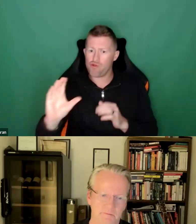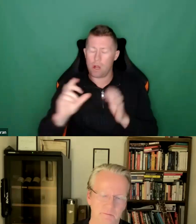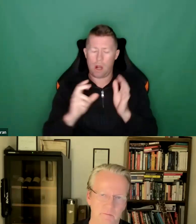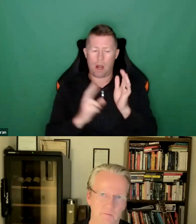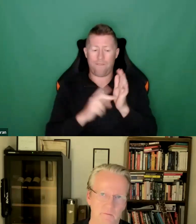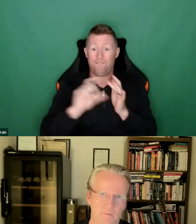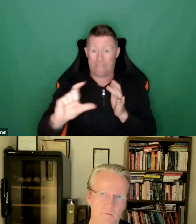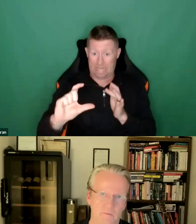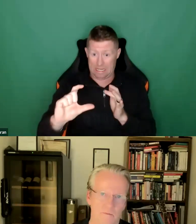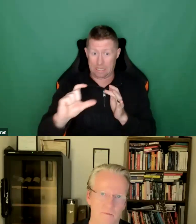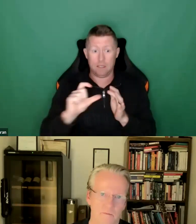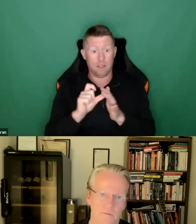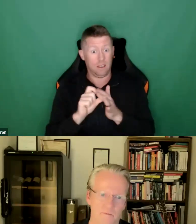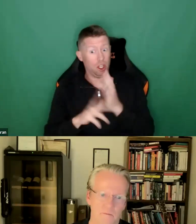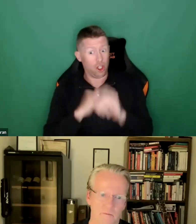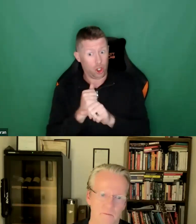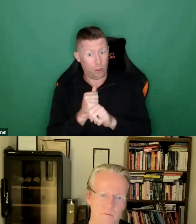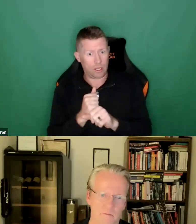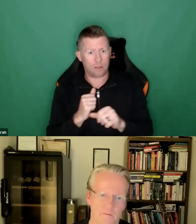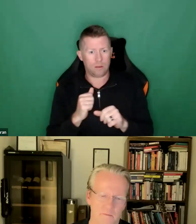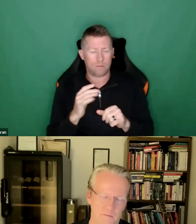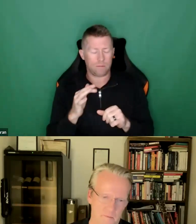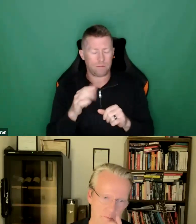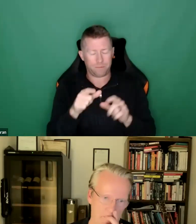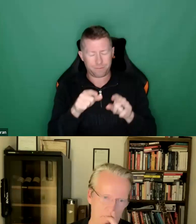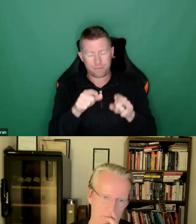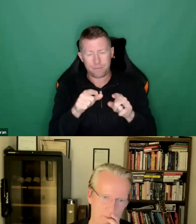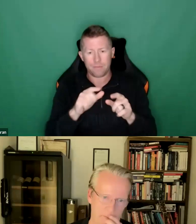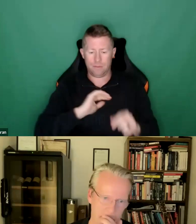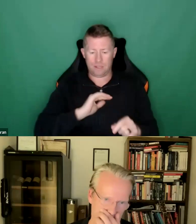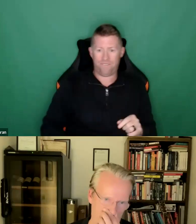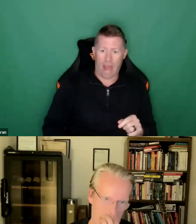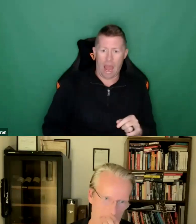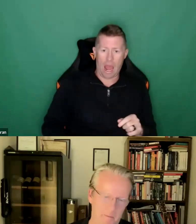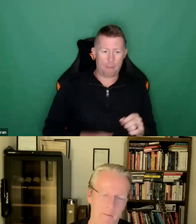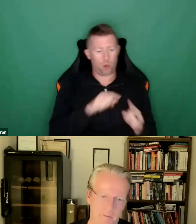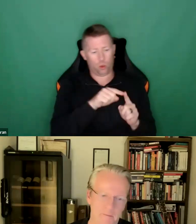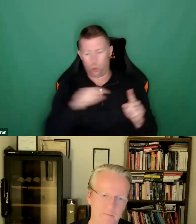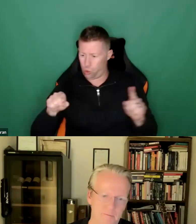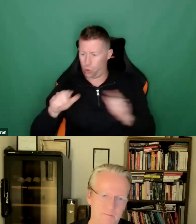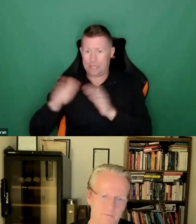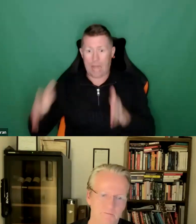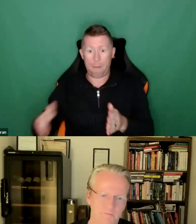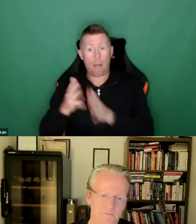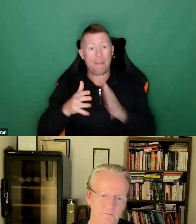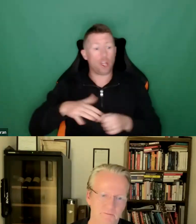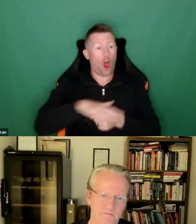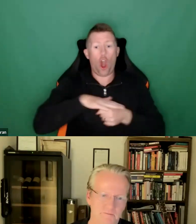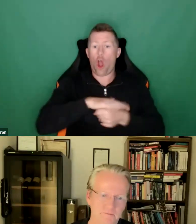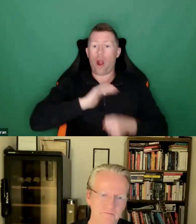I'm not sure. >> Just to add to that, there is a movement in rural Victoria where they are actually doing